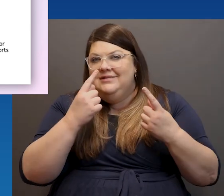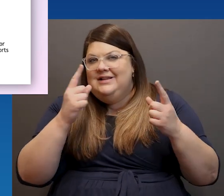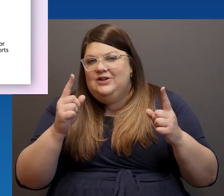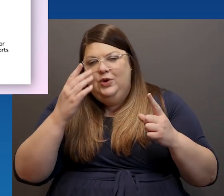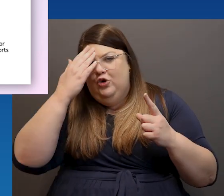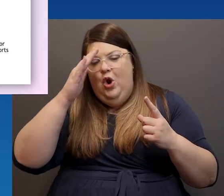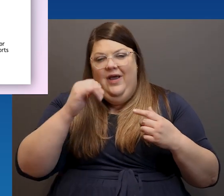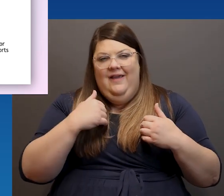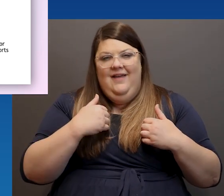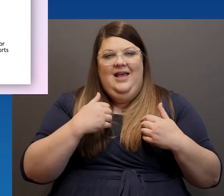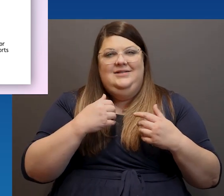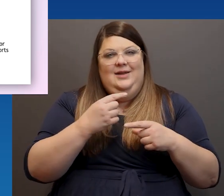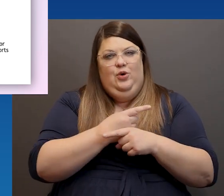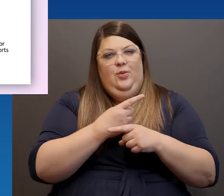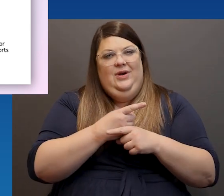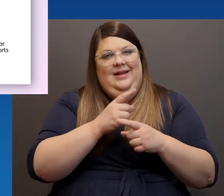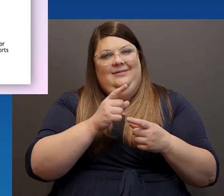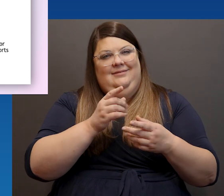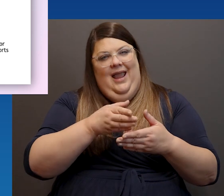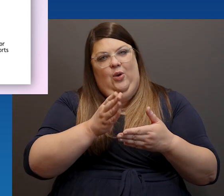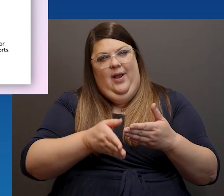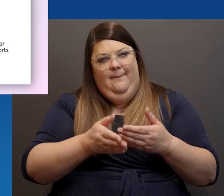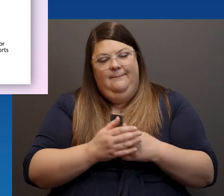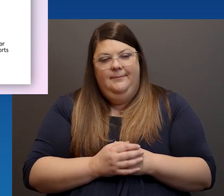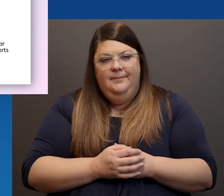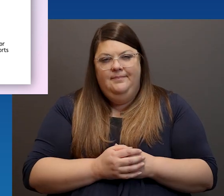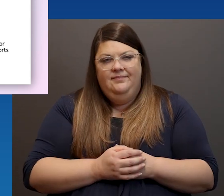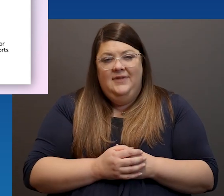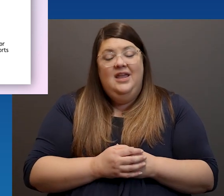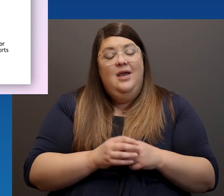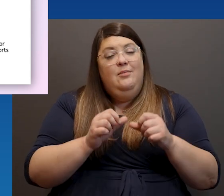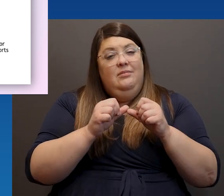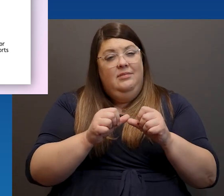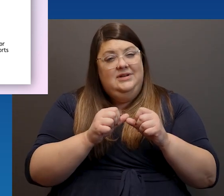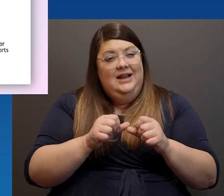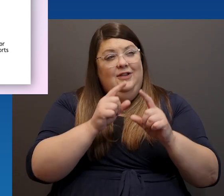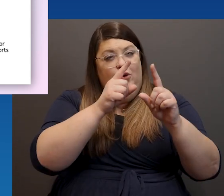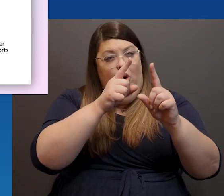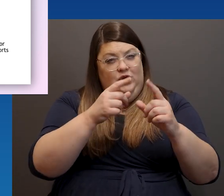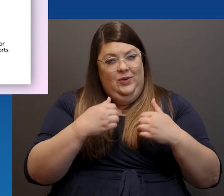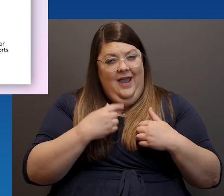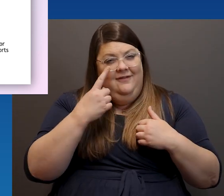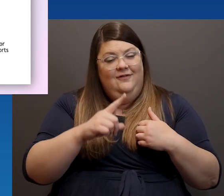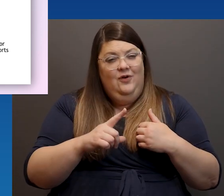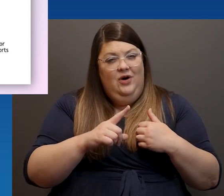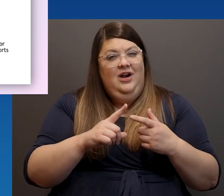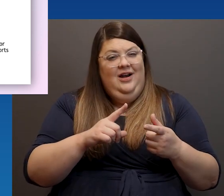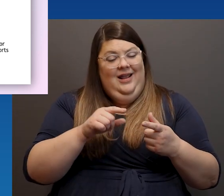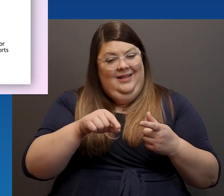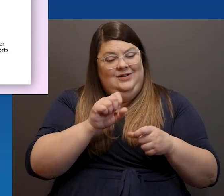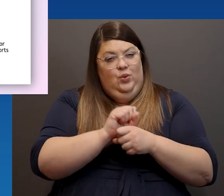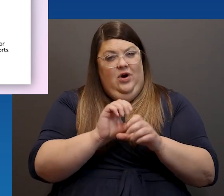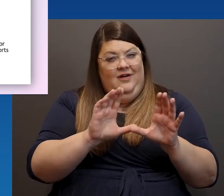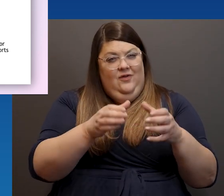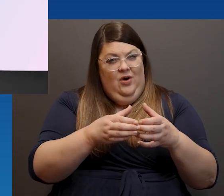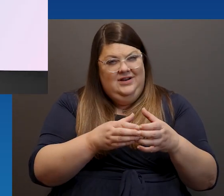By continually evaluating the goals we have for early childhood workforce, it in turn supports families and the children we serve.